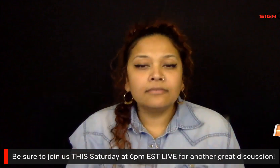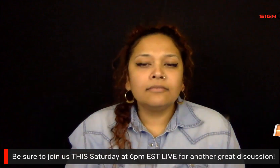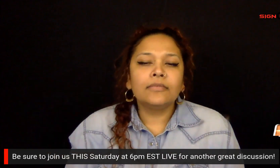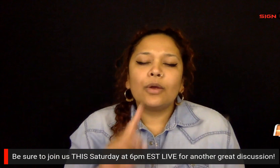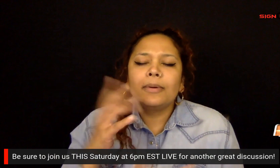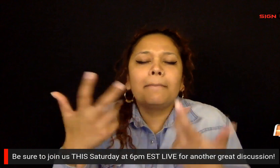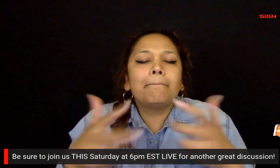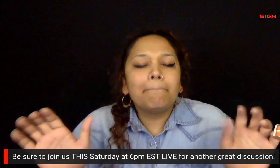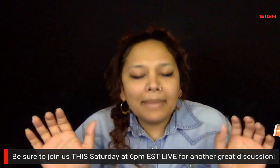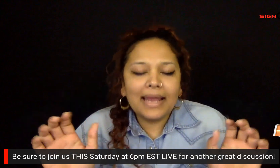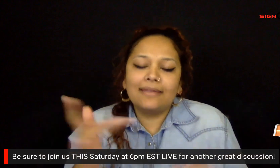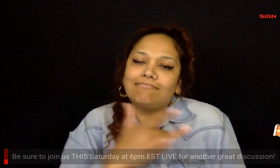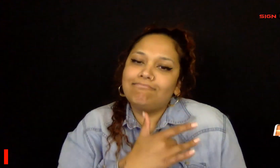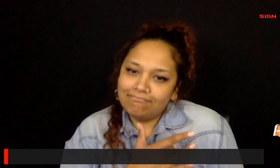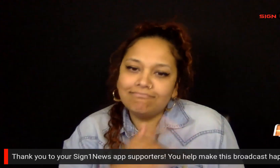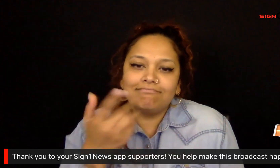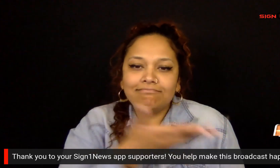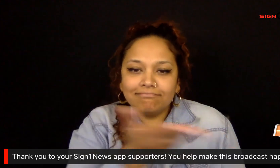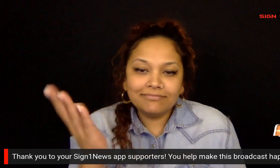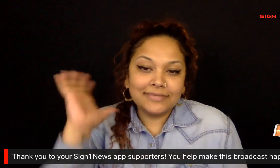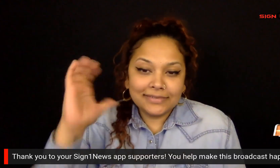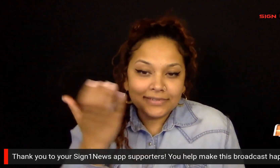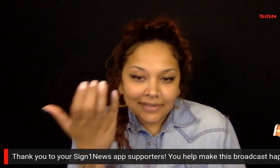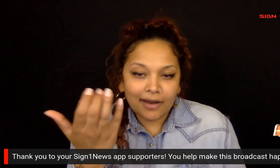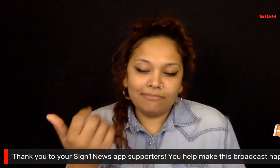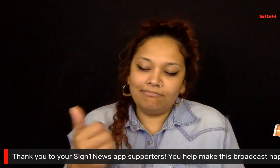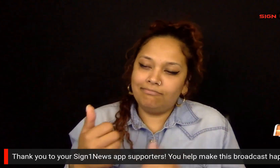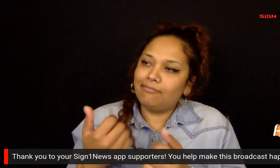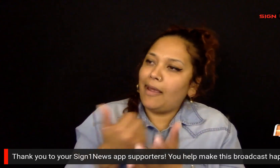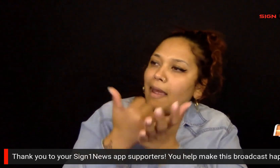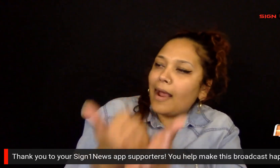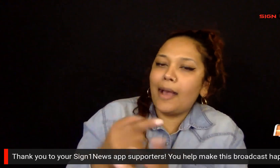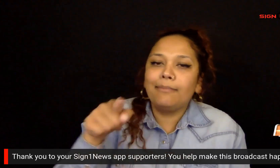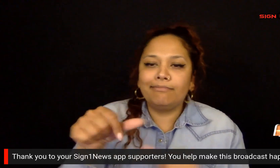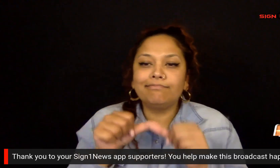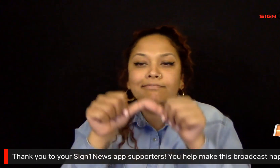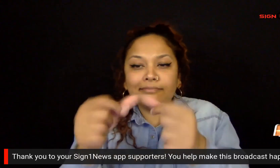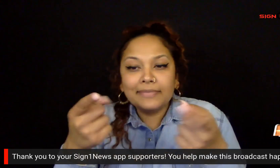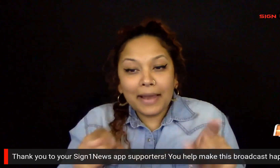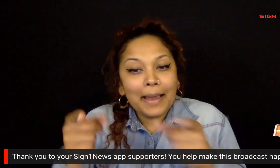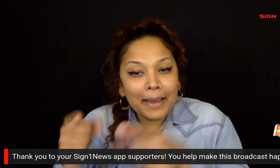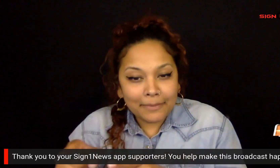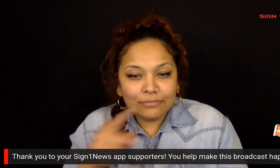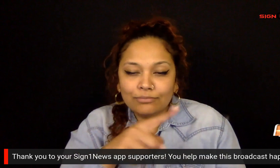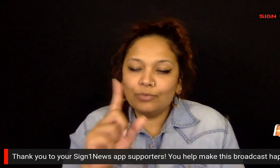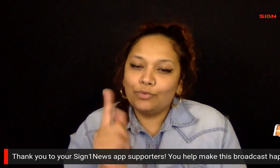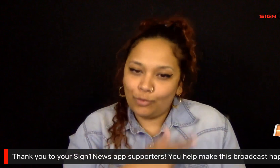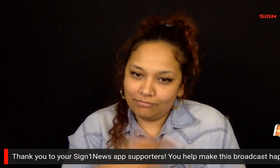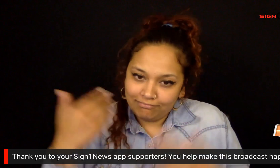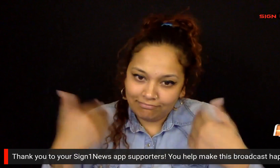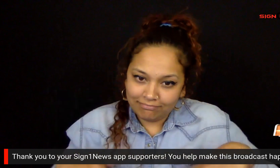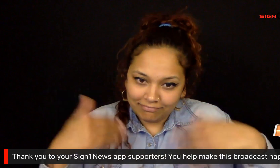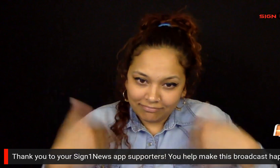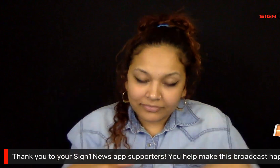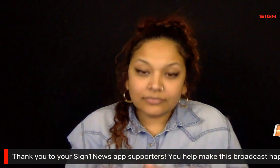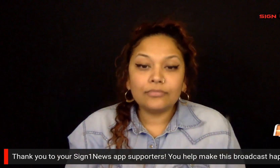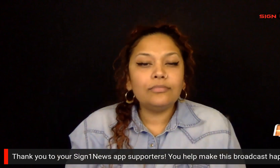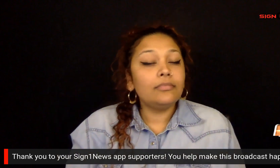of diverse guests for discussion on the hot topics of the week big thank you to our Sign1News